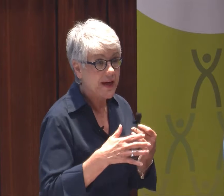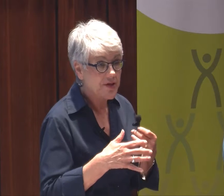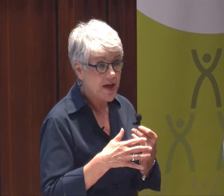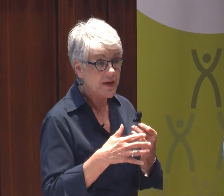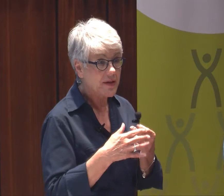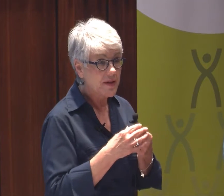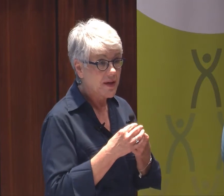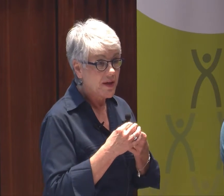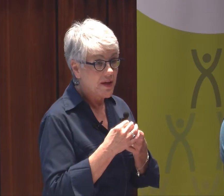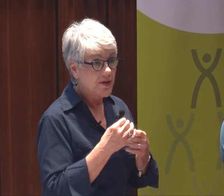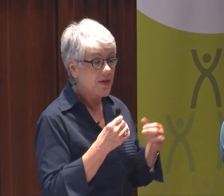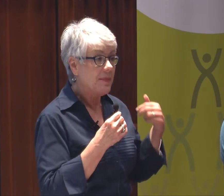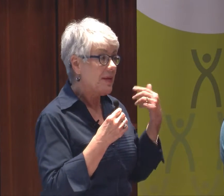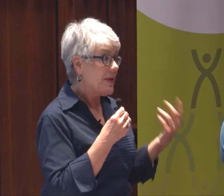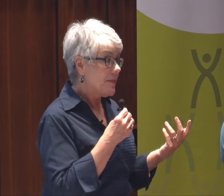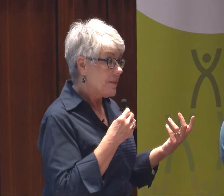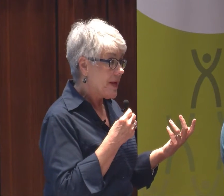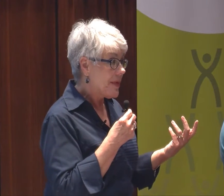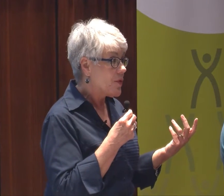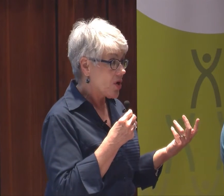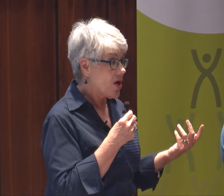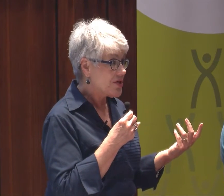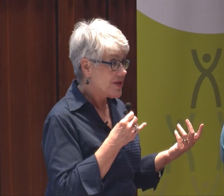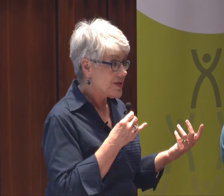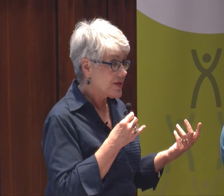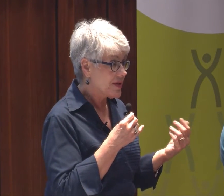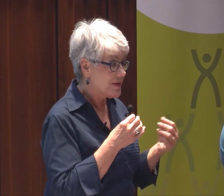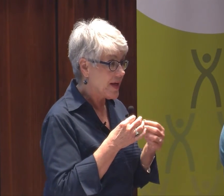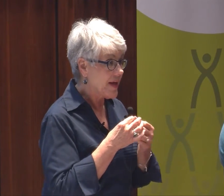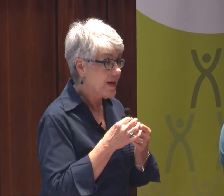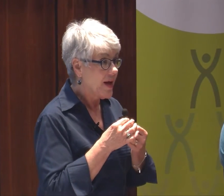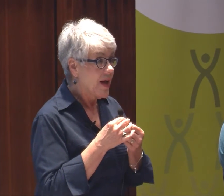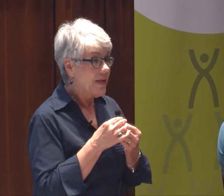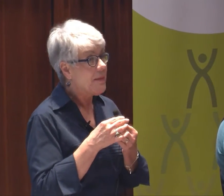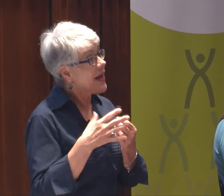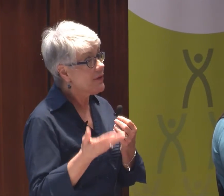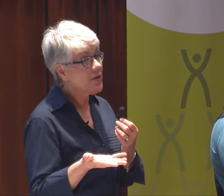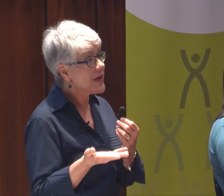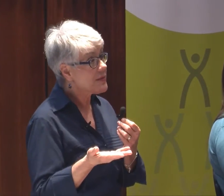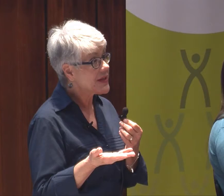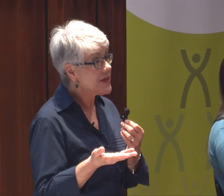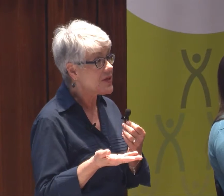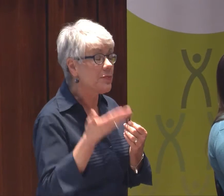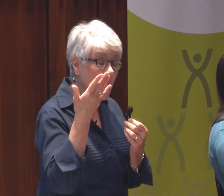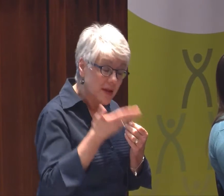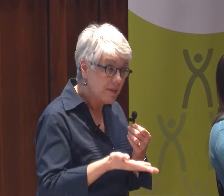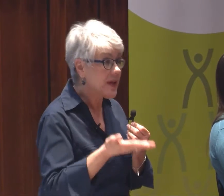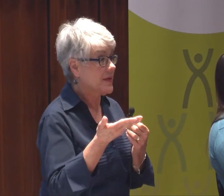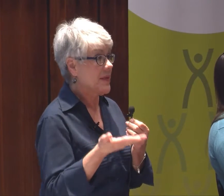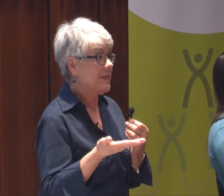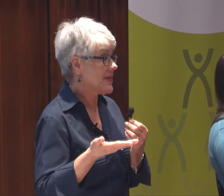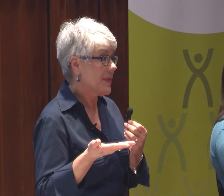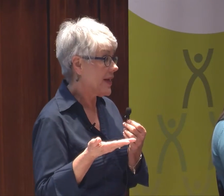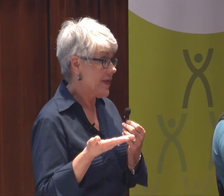child, so they may be/may be more cautious. Okay, they may have lower expectations partly because maybe somebody at the